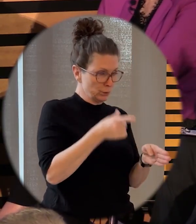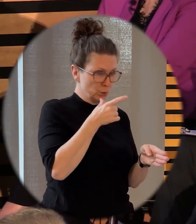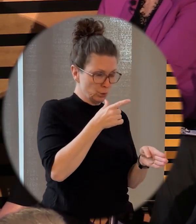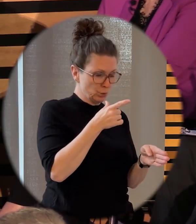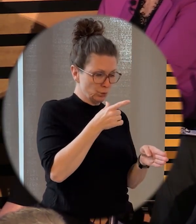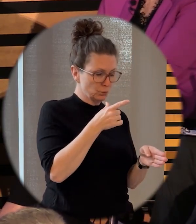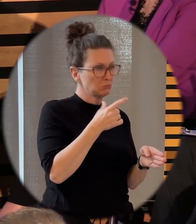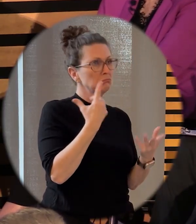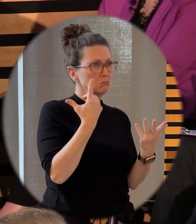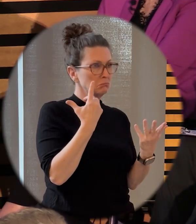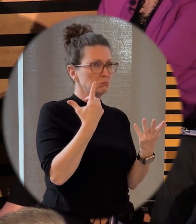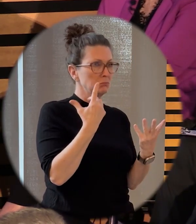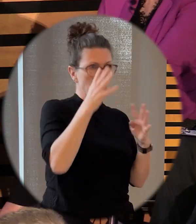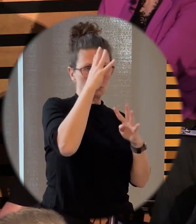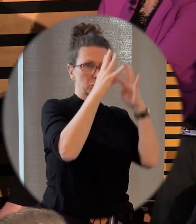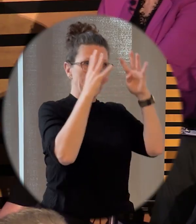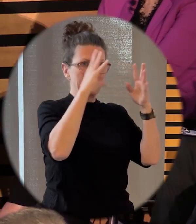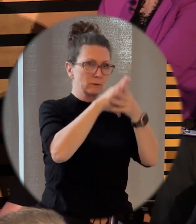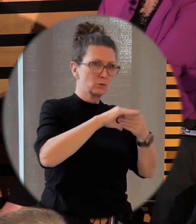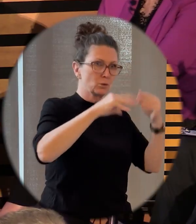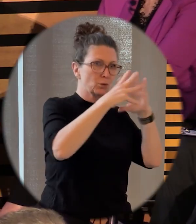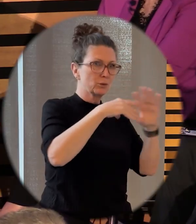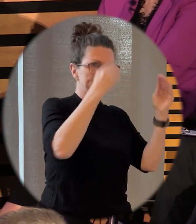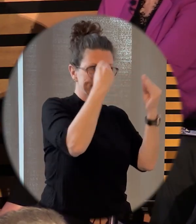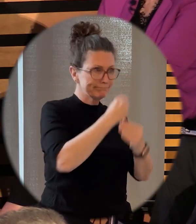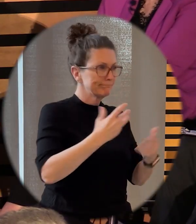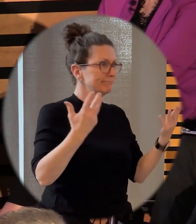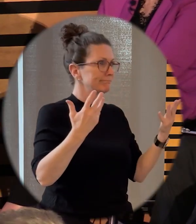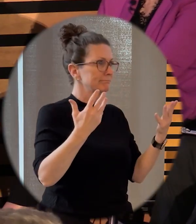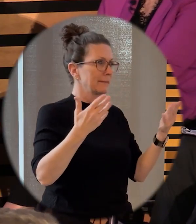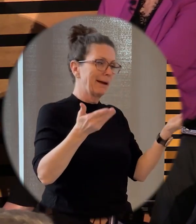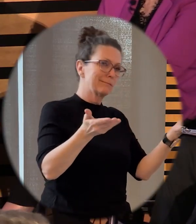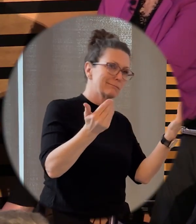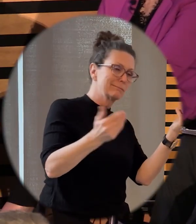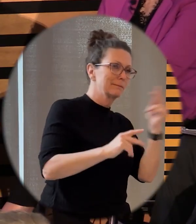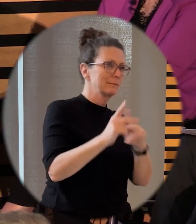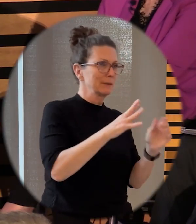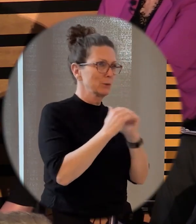who thinks about creatively telling stories and bringing people together, how do we inspire